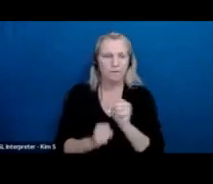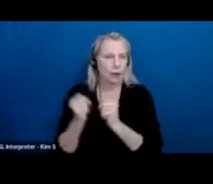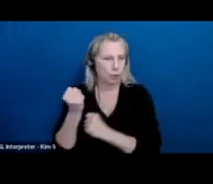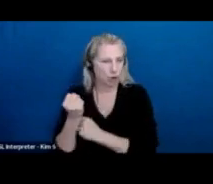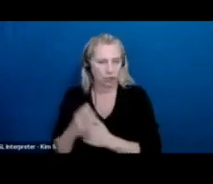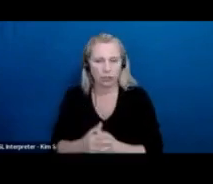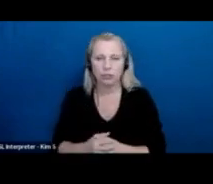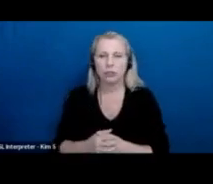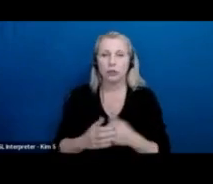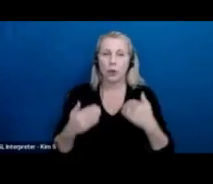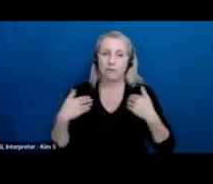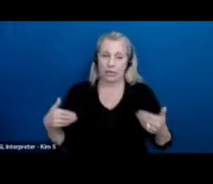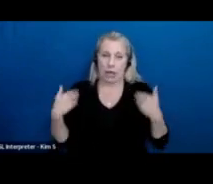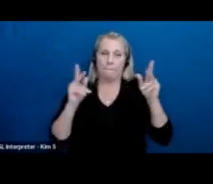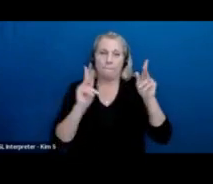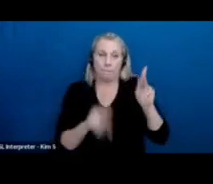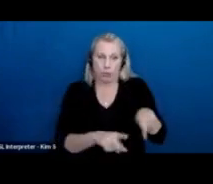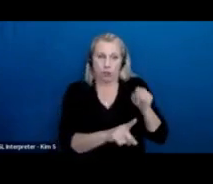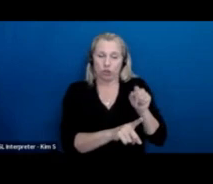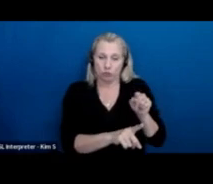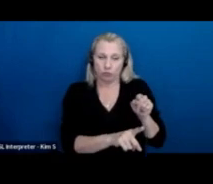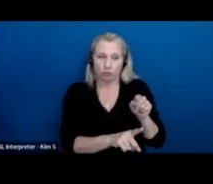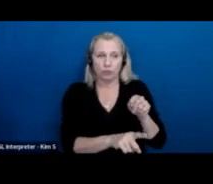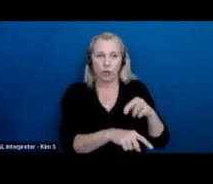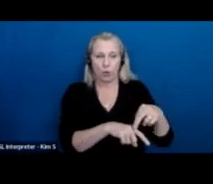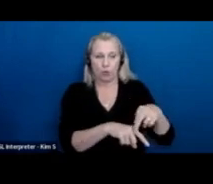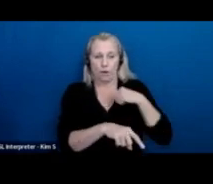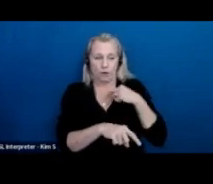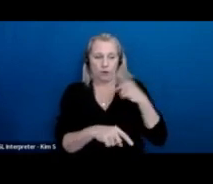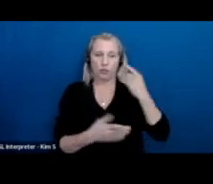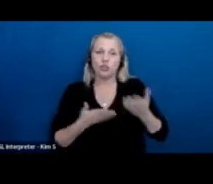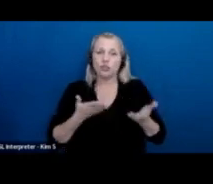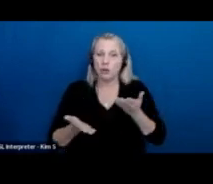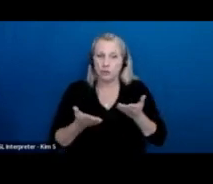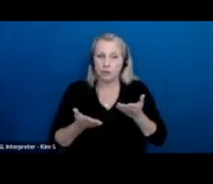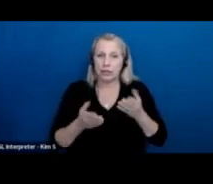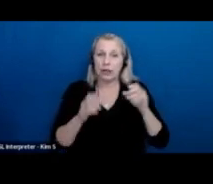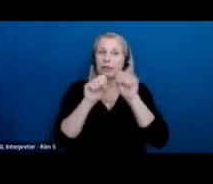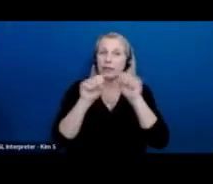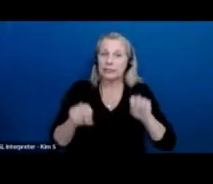when we have a young person who's referred for services, the way that our system works is